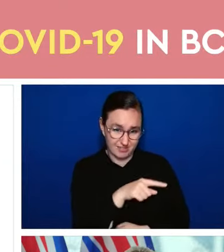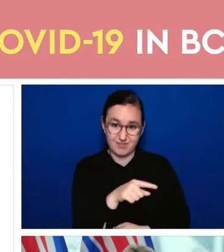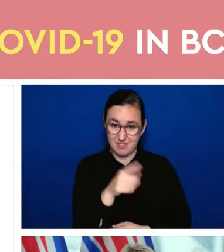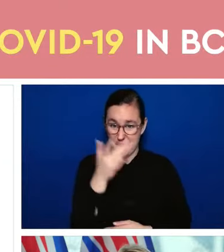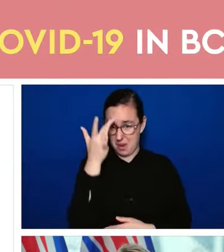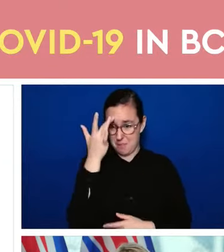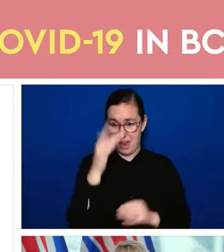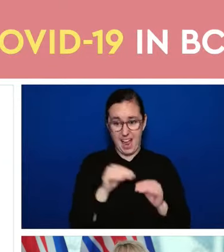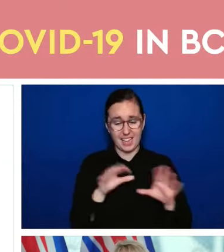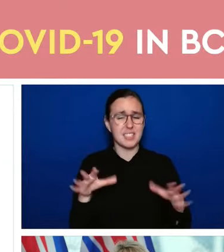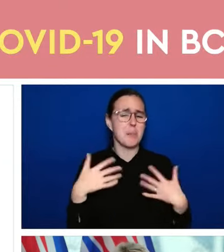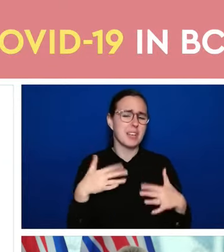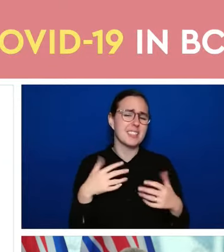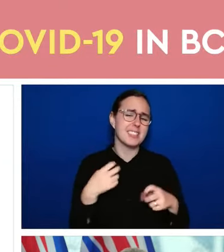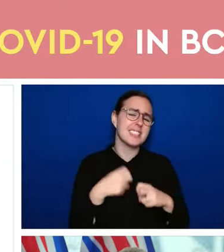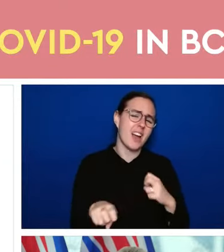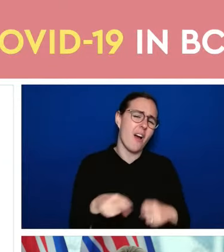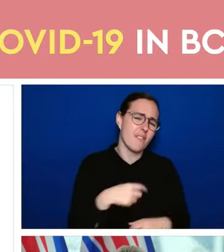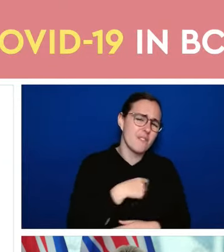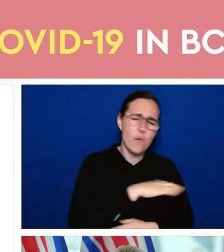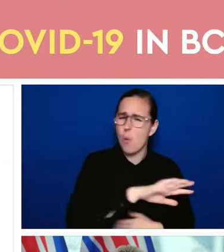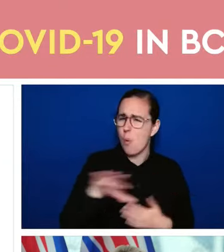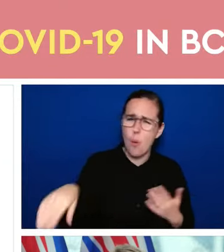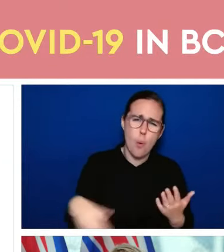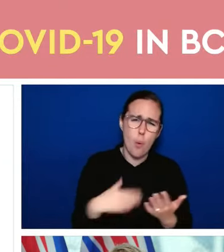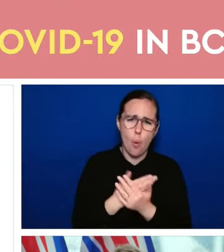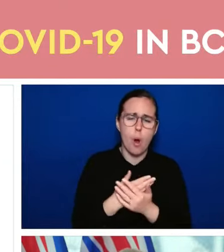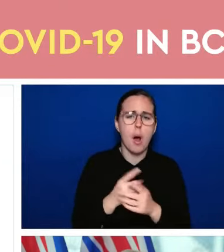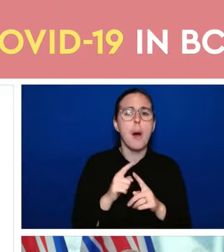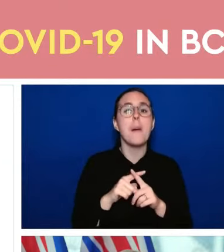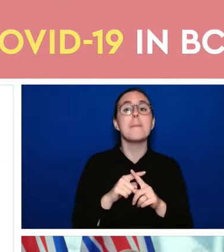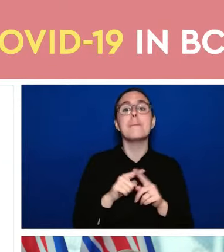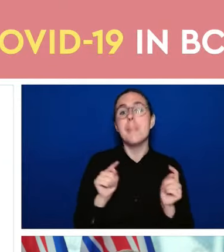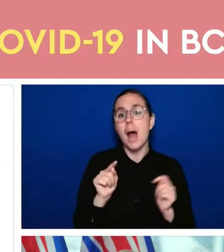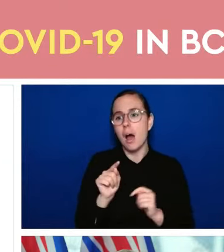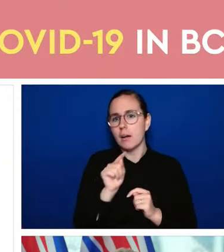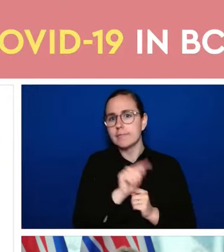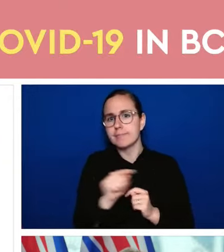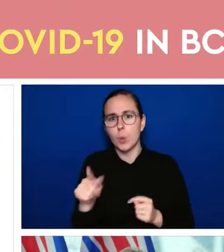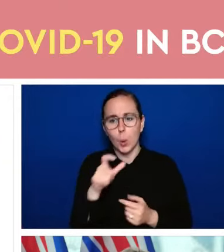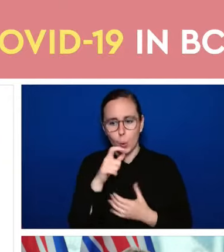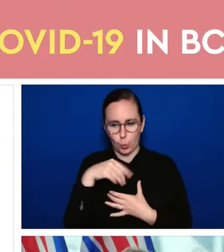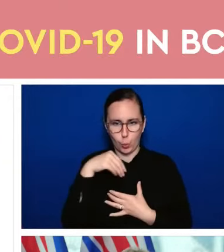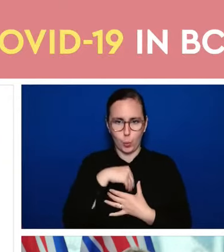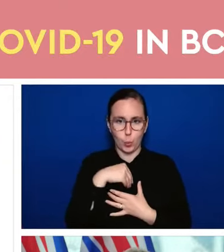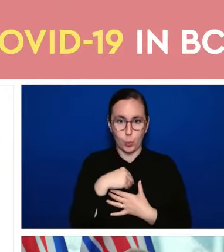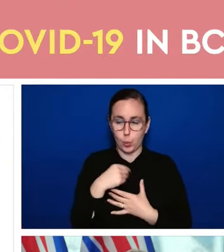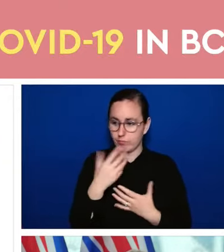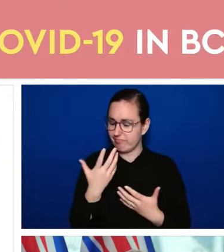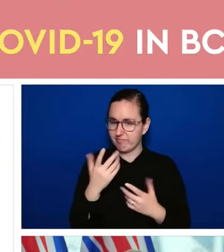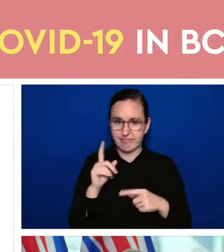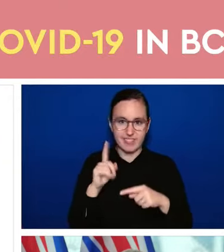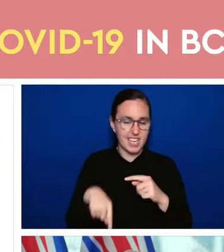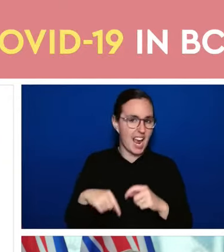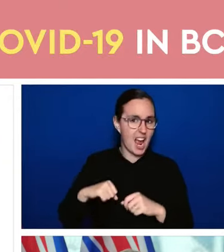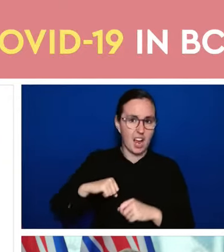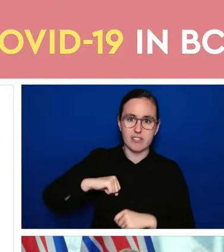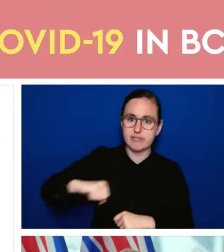people in our problems were severely immune compromised transplanted serpents and their